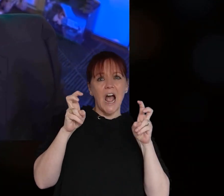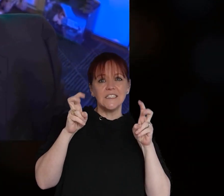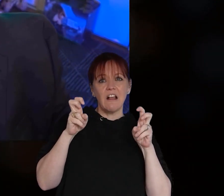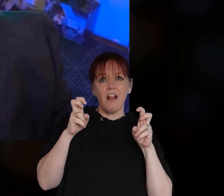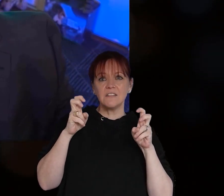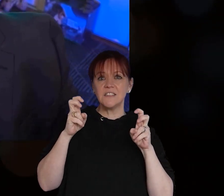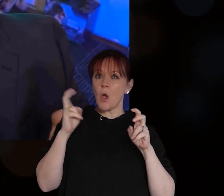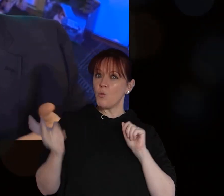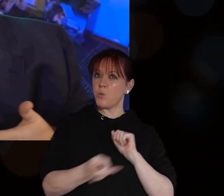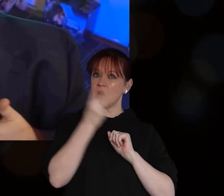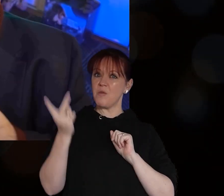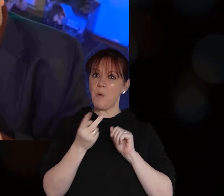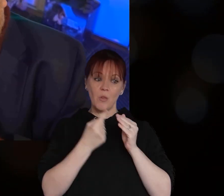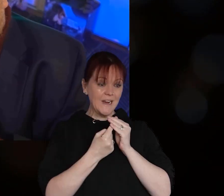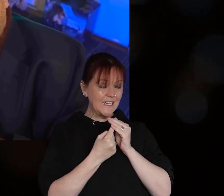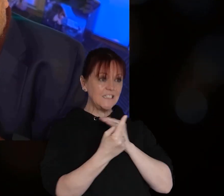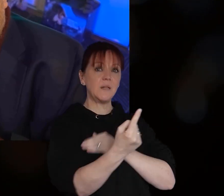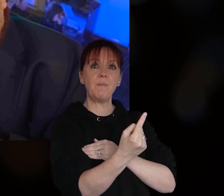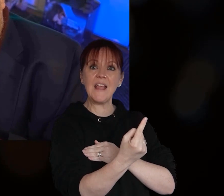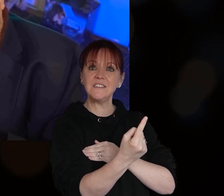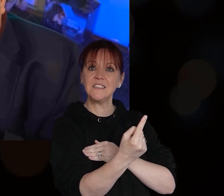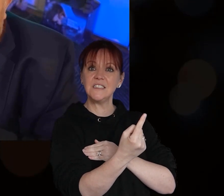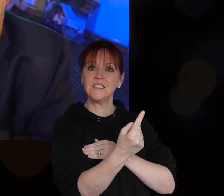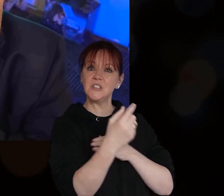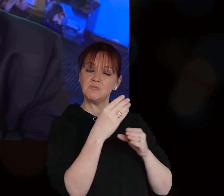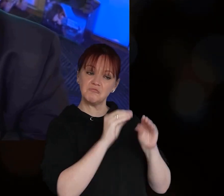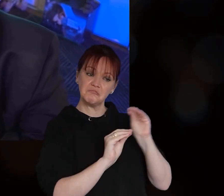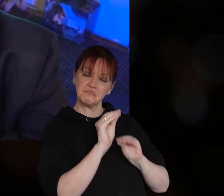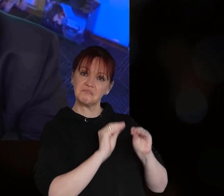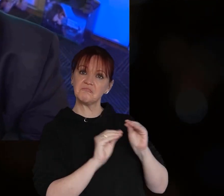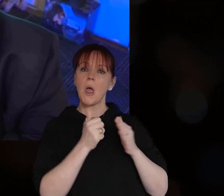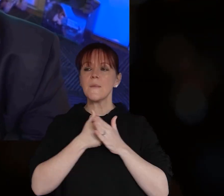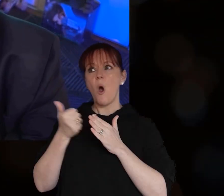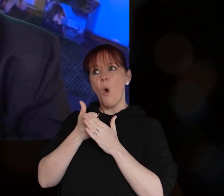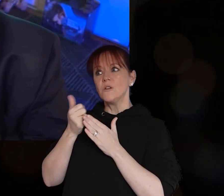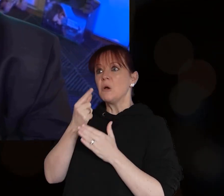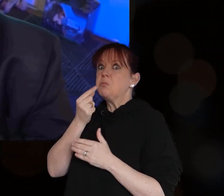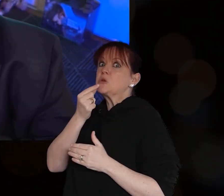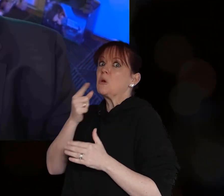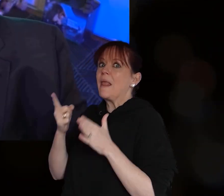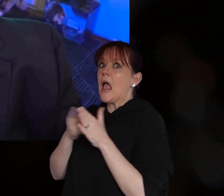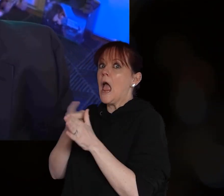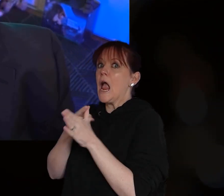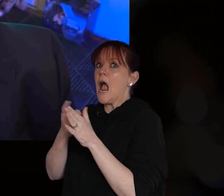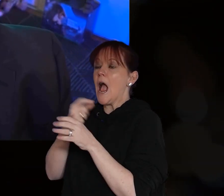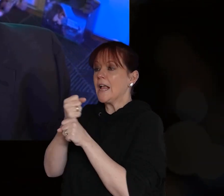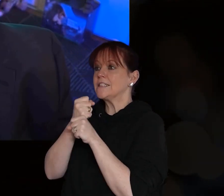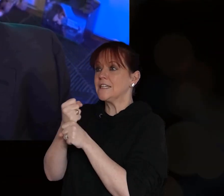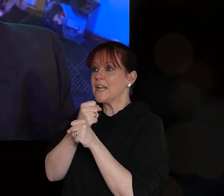and if it's still around at the end of 2025, AAA games as well. Looking at you, GTA VI!